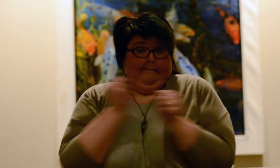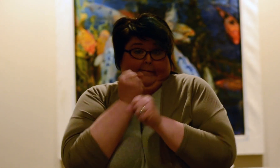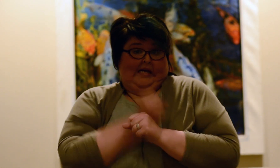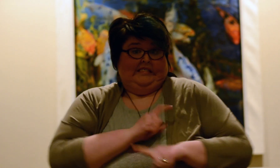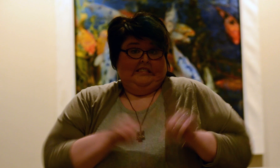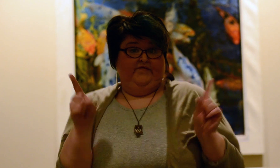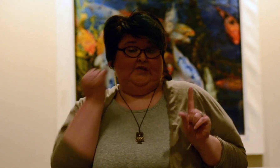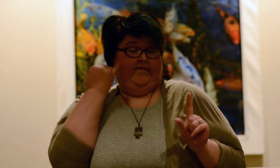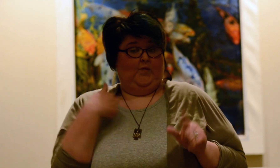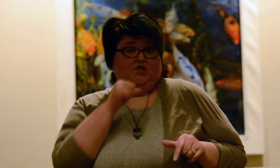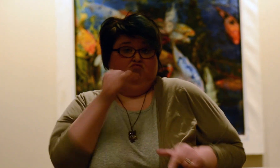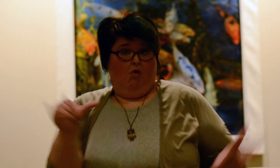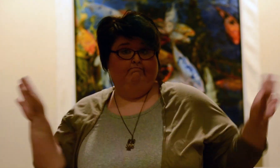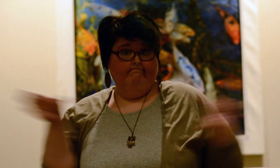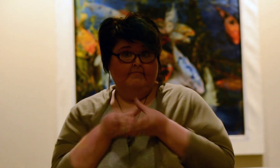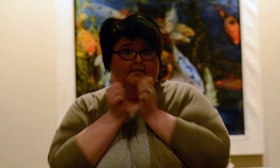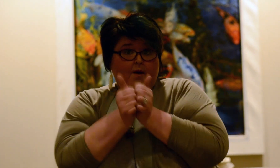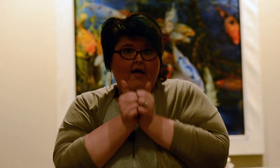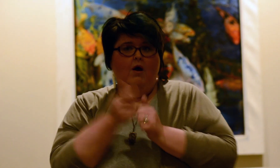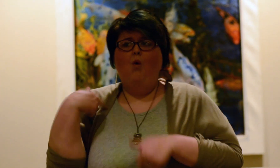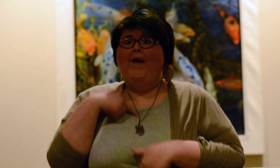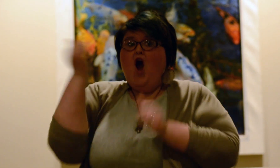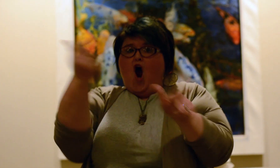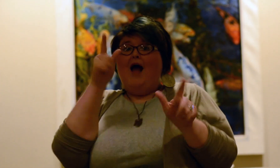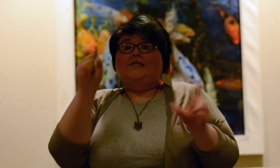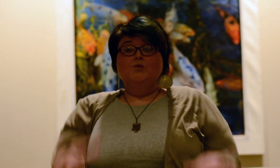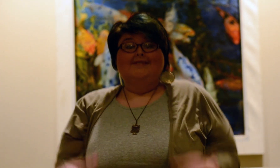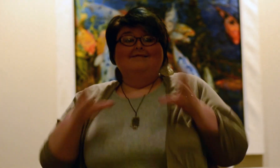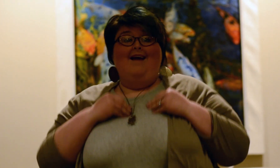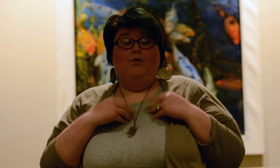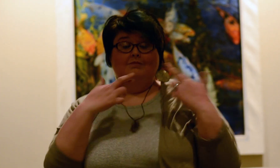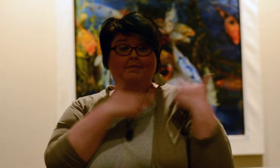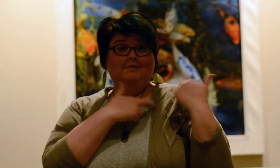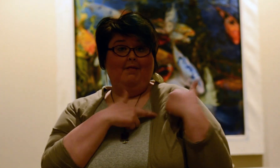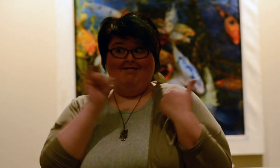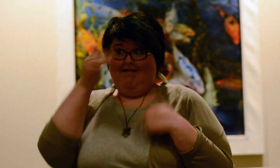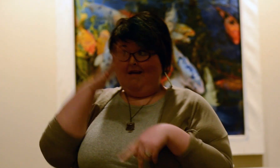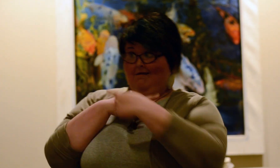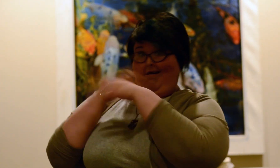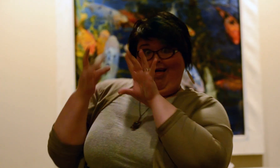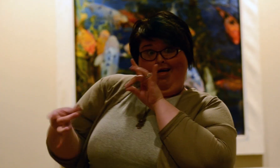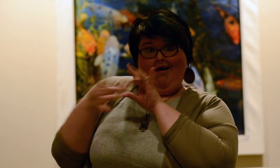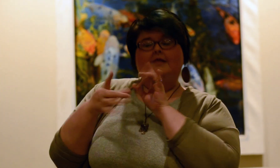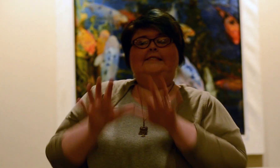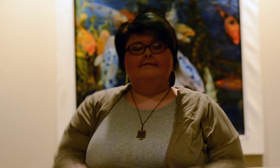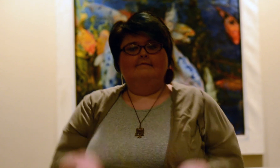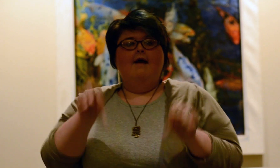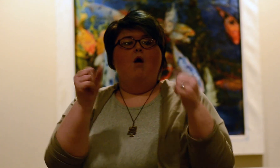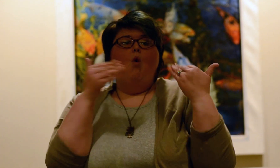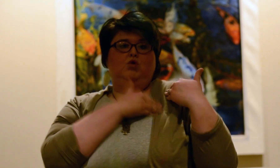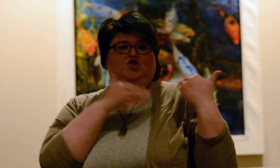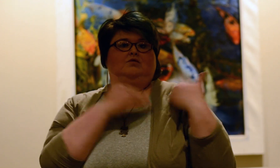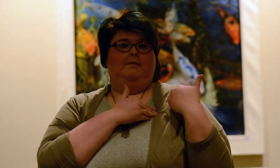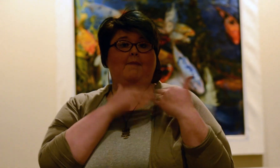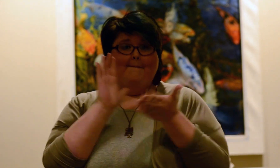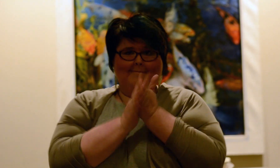There's no way for us to make a difference if we don't assemble. Like that guy said, we all need to take responsibility, take ownership of our issues.